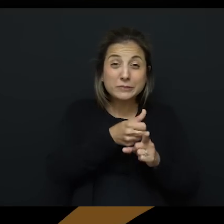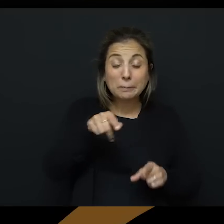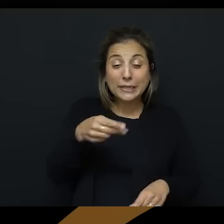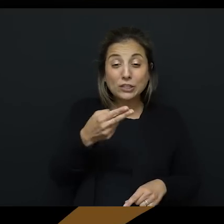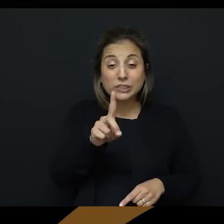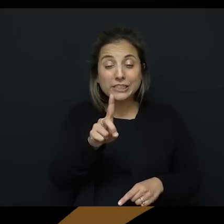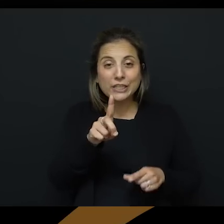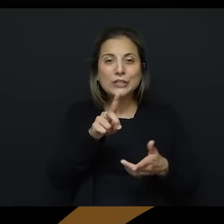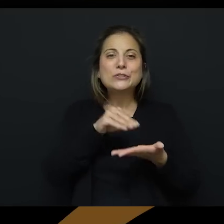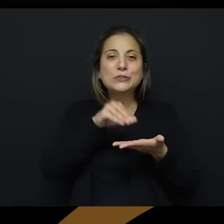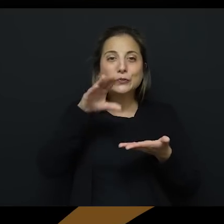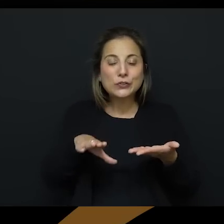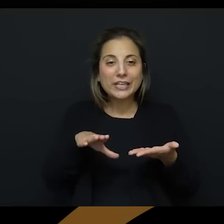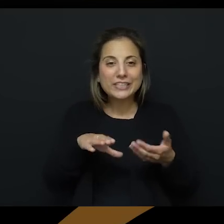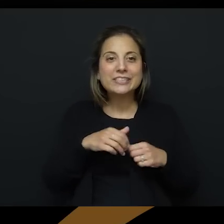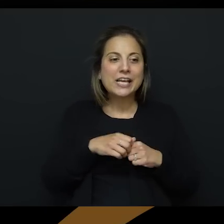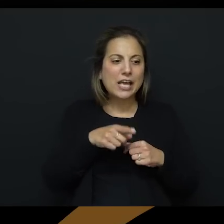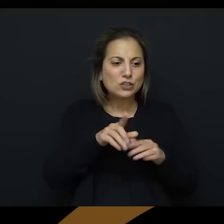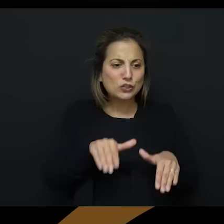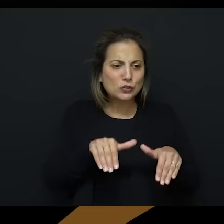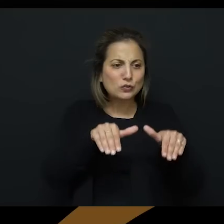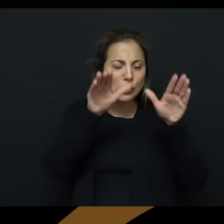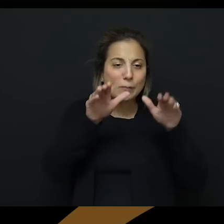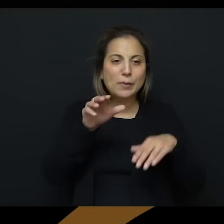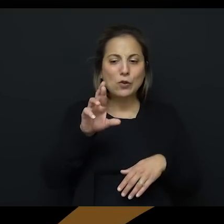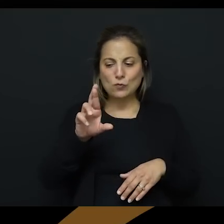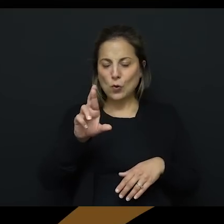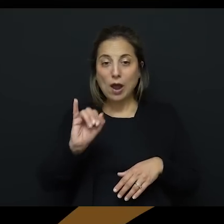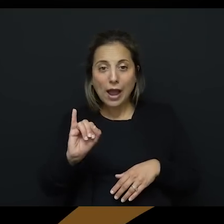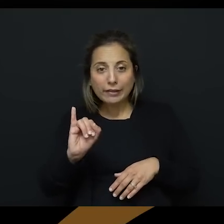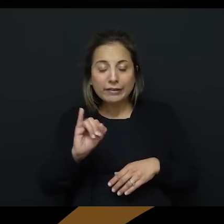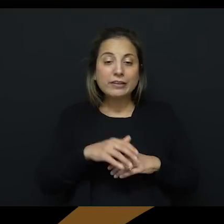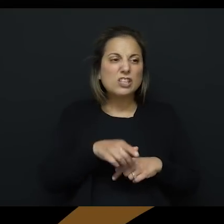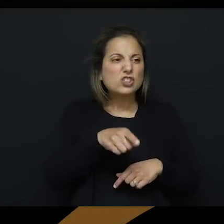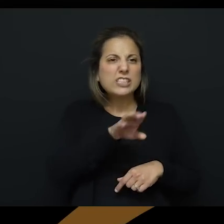and she grew up in Rhode Island. And she never thought acting was